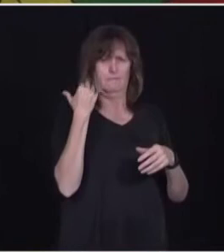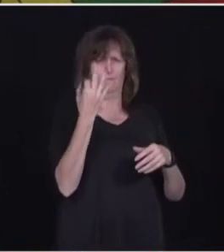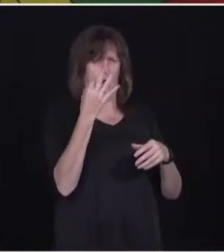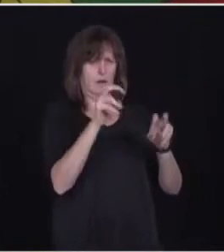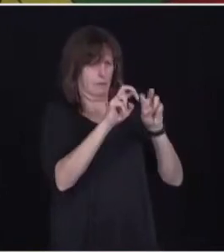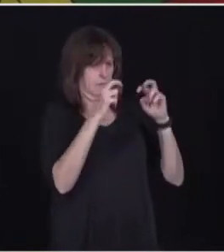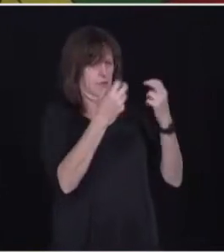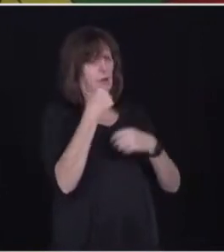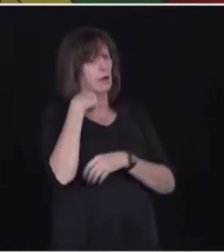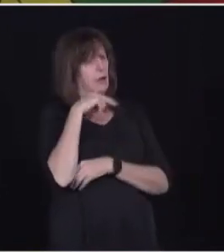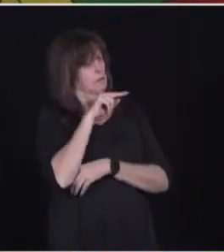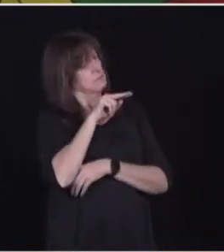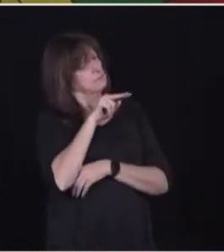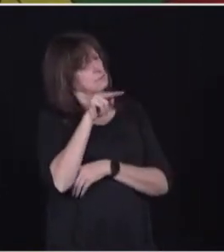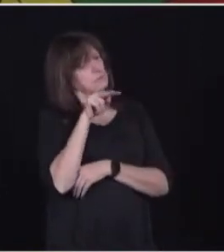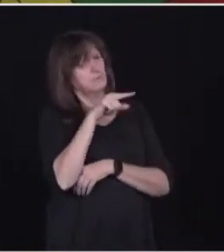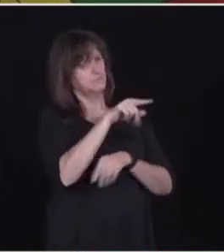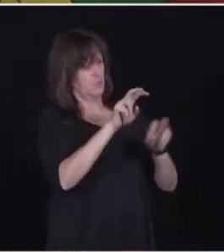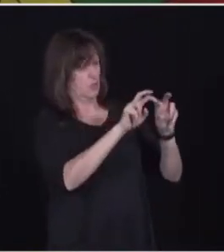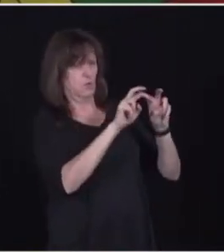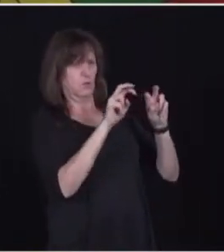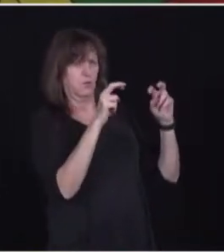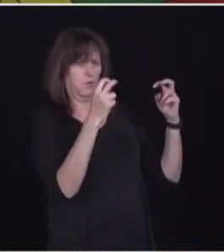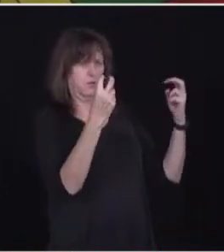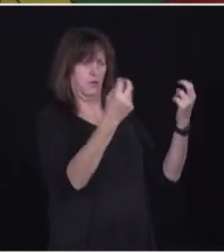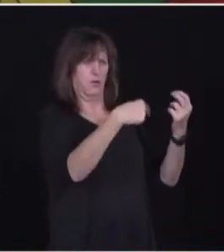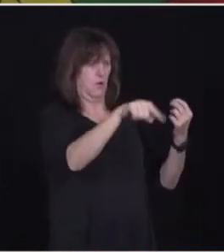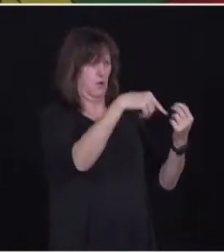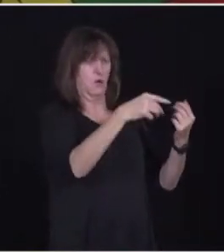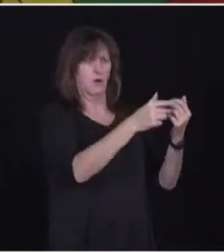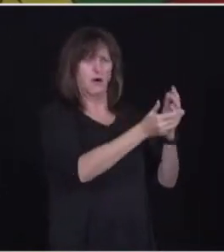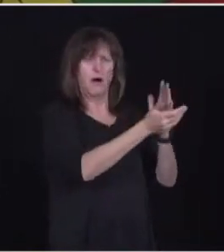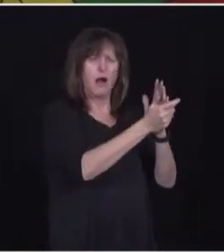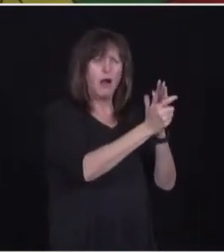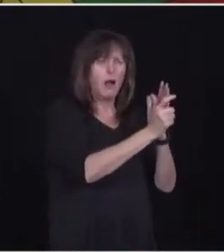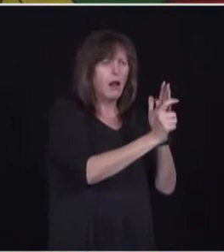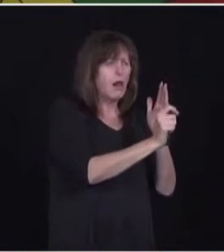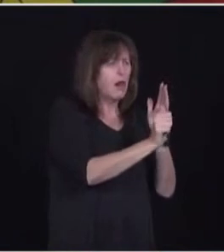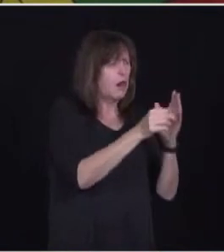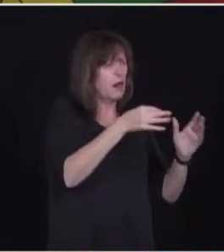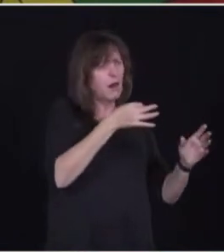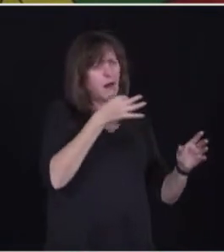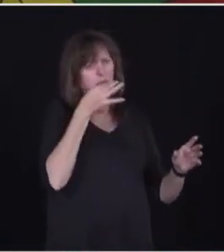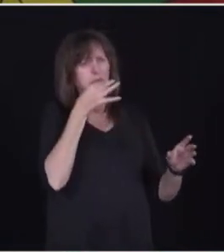When we sat down on Friday, and I looked at the talent, around the table, I was just